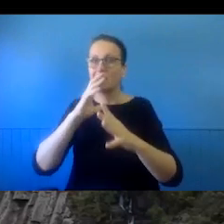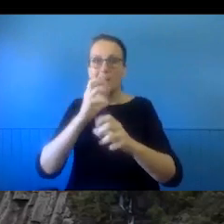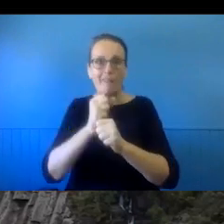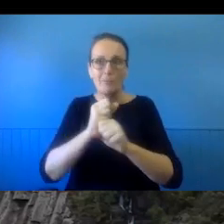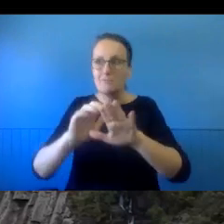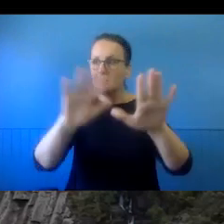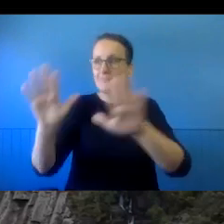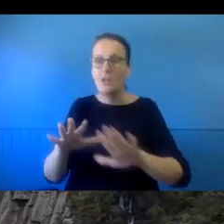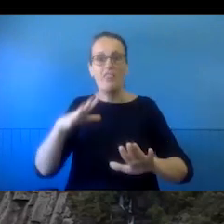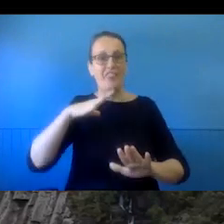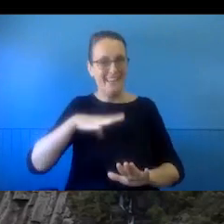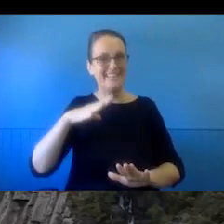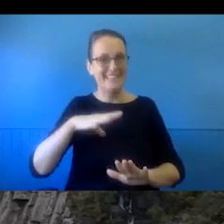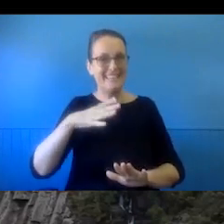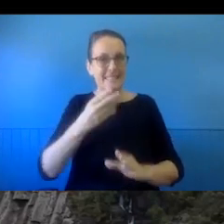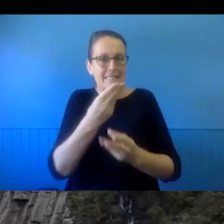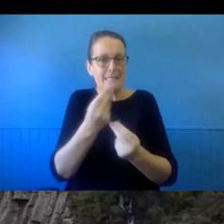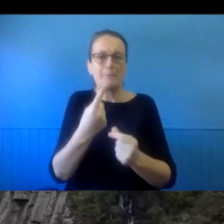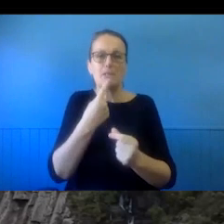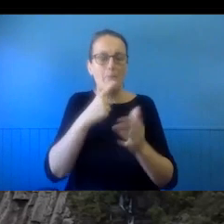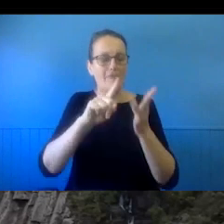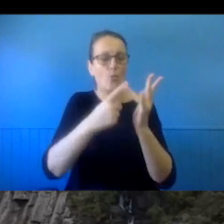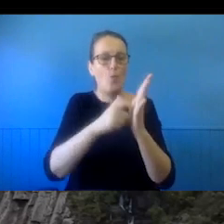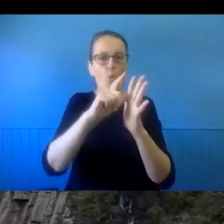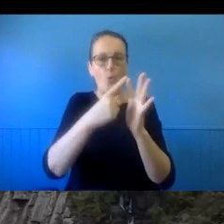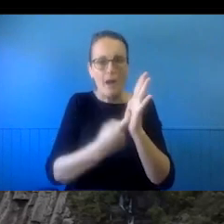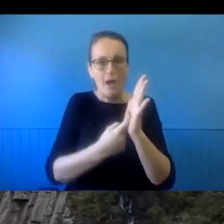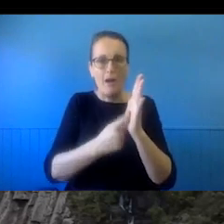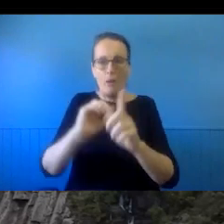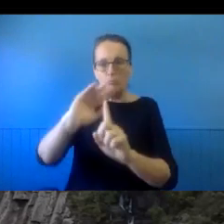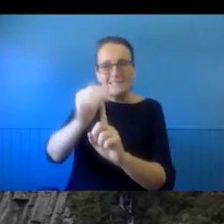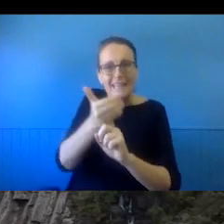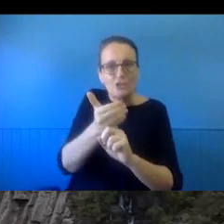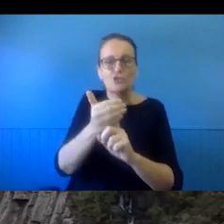forms of order, protection and direction. So we really don't want